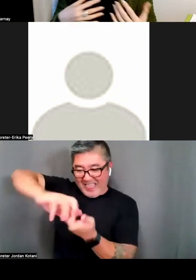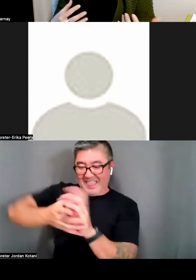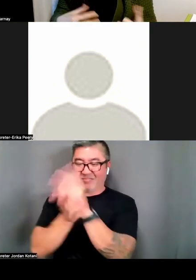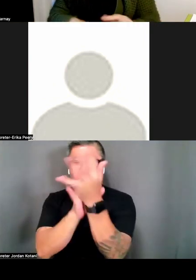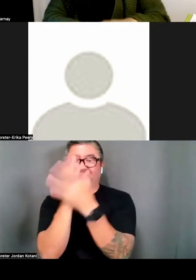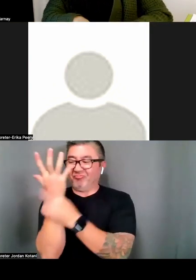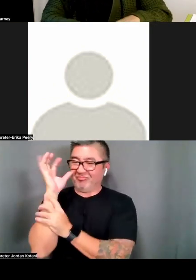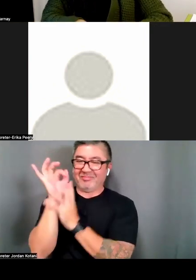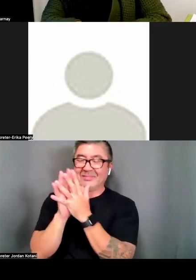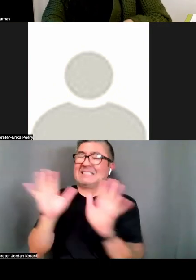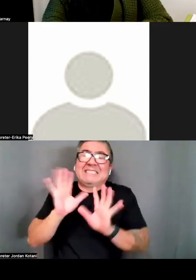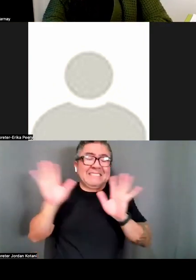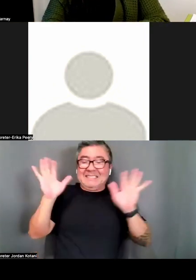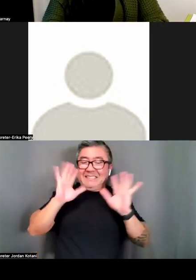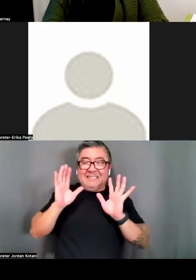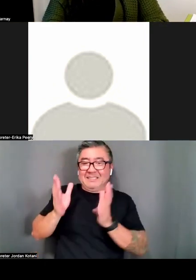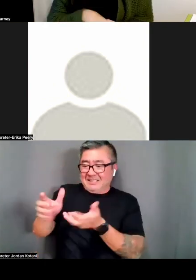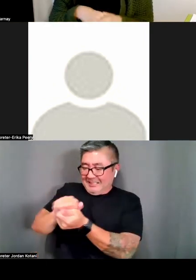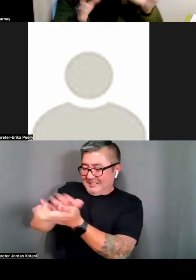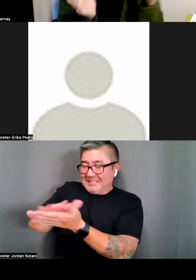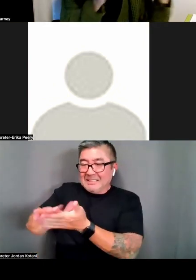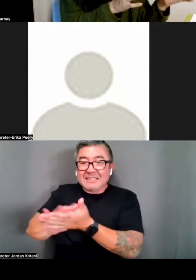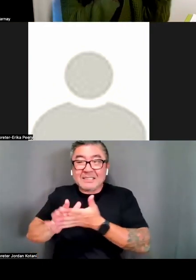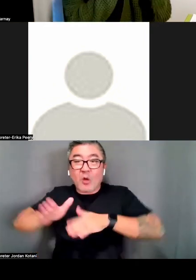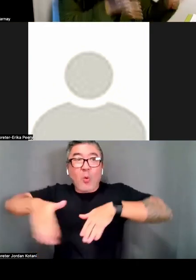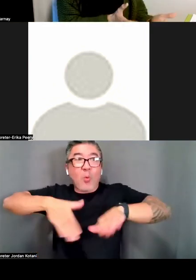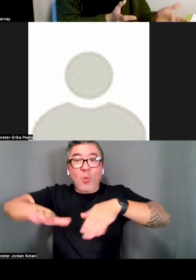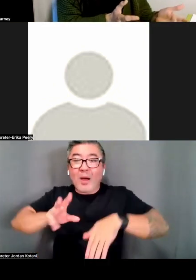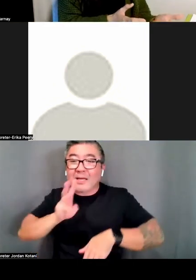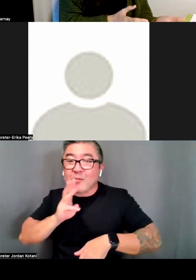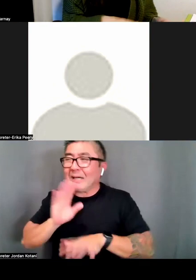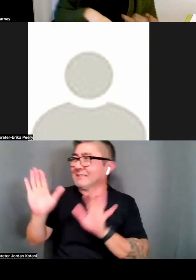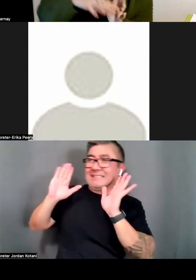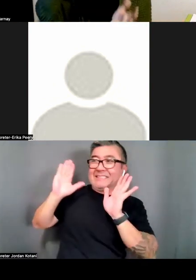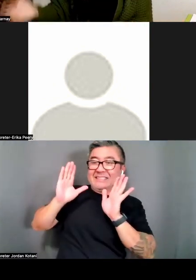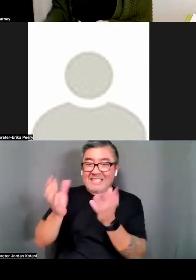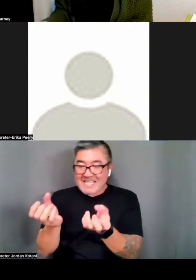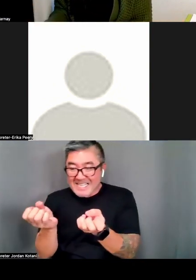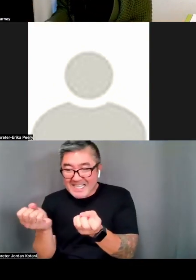tidy. Don't like walking on sand or water. Left side, all of our lookalikes. On the right side,